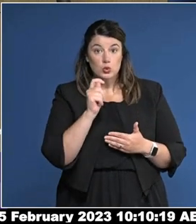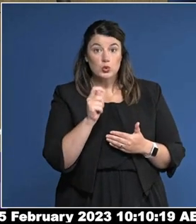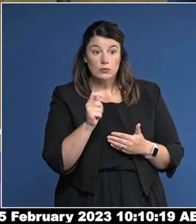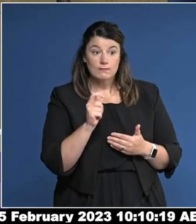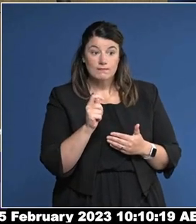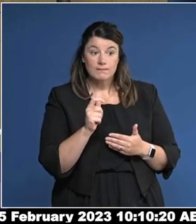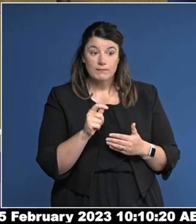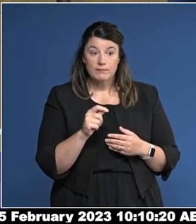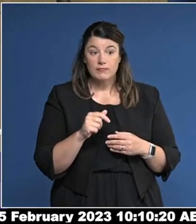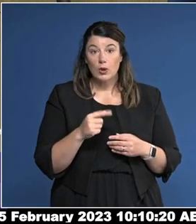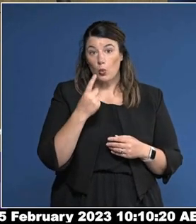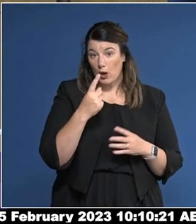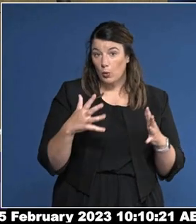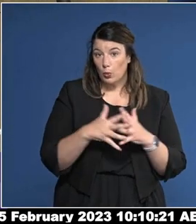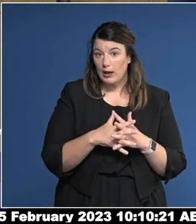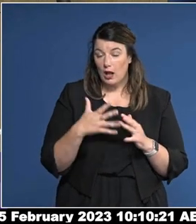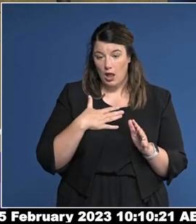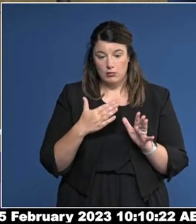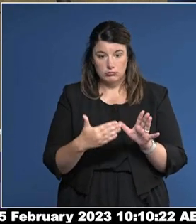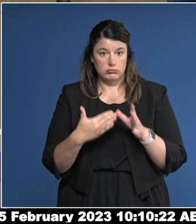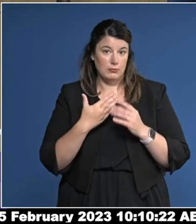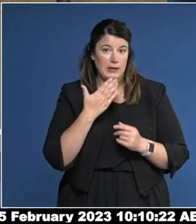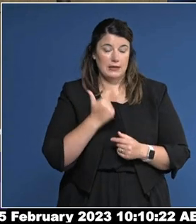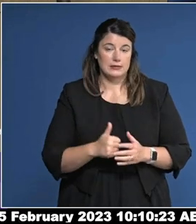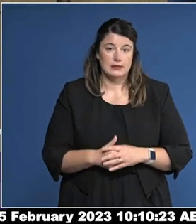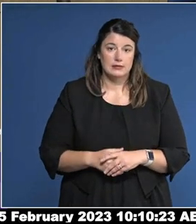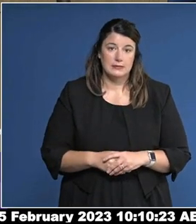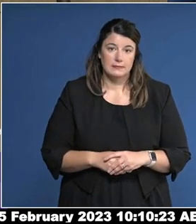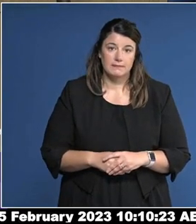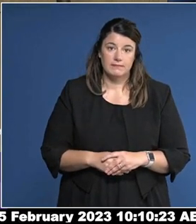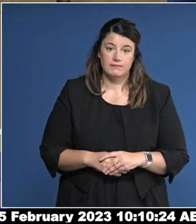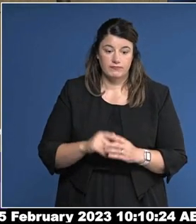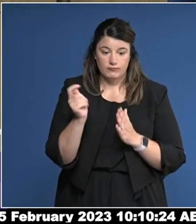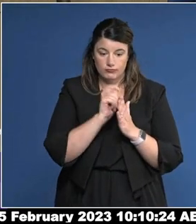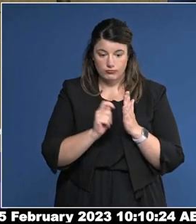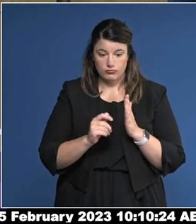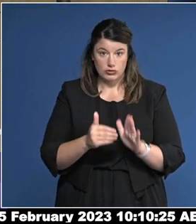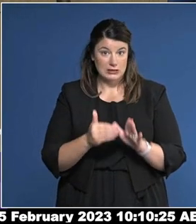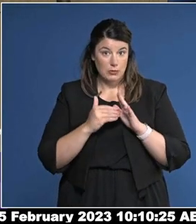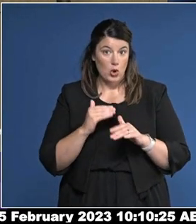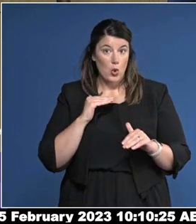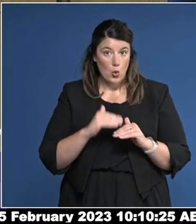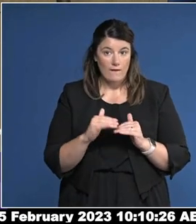the space of a week or so - I would invite you to make any written response you wish on behalf of Sunnyfield to what I've just put to you.